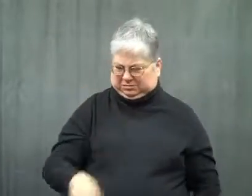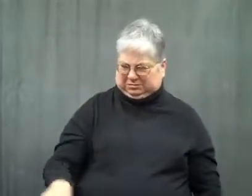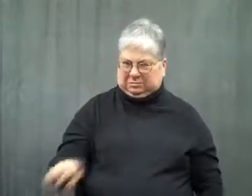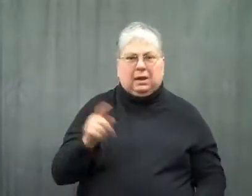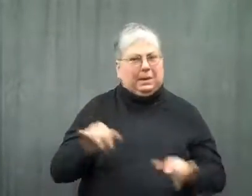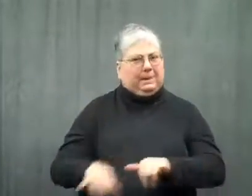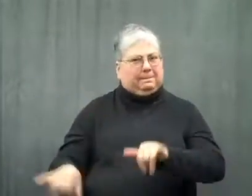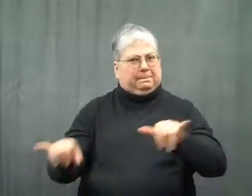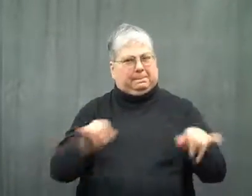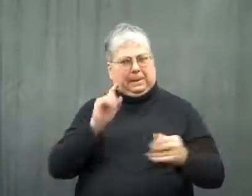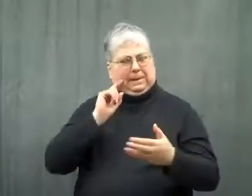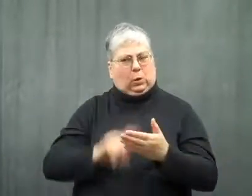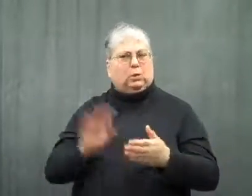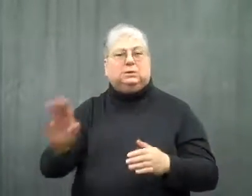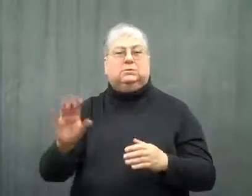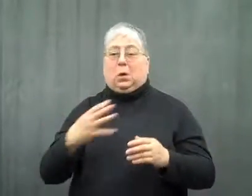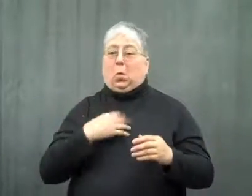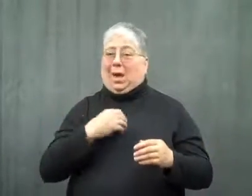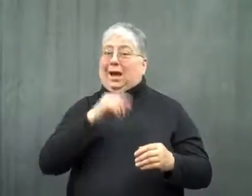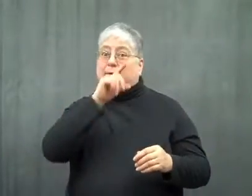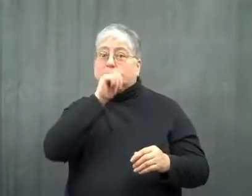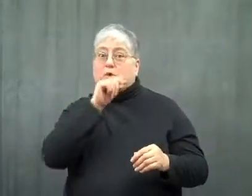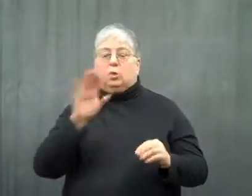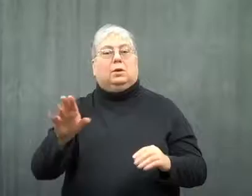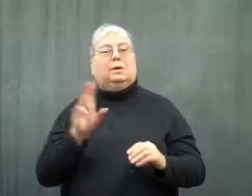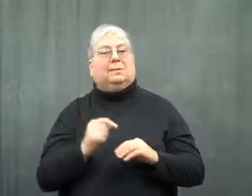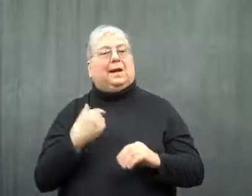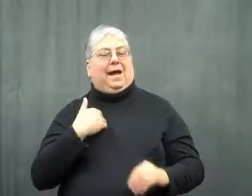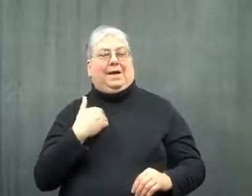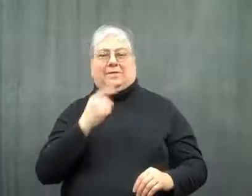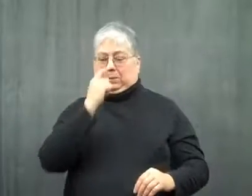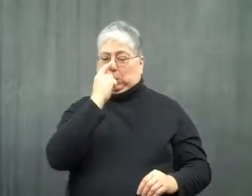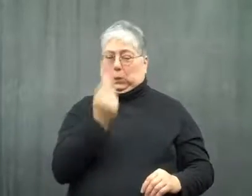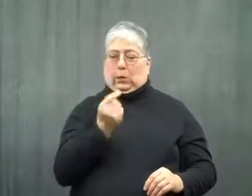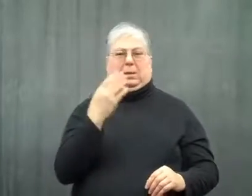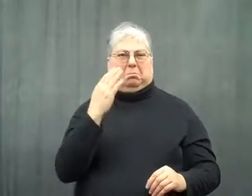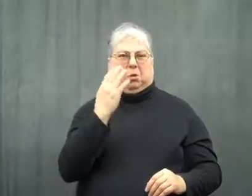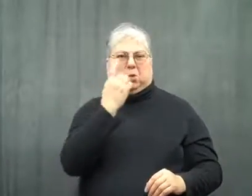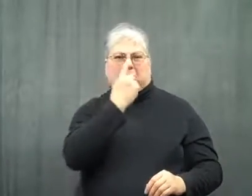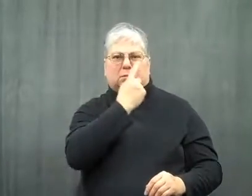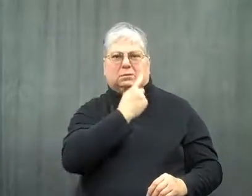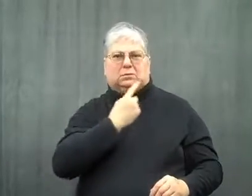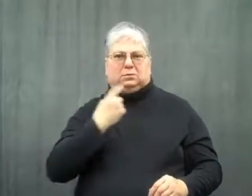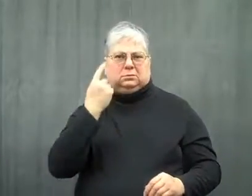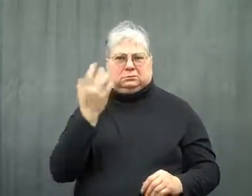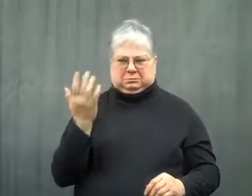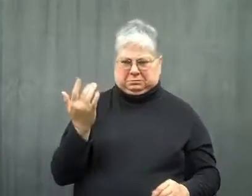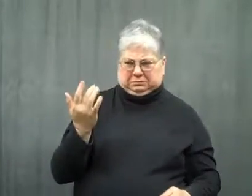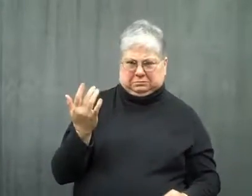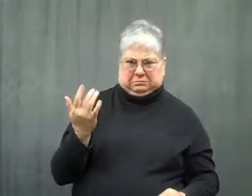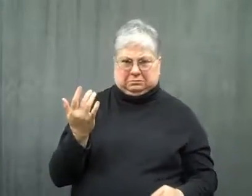They are white birds, and they all had a blue stain on their beaks.